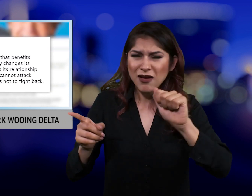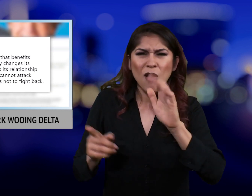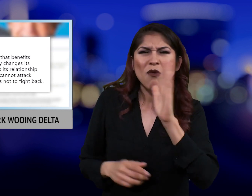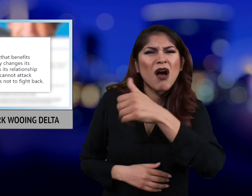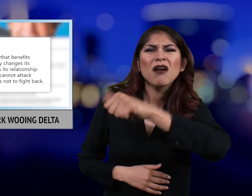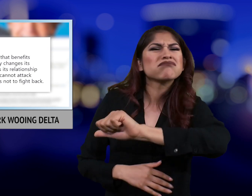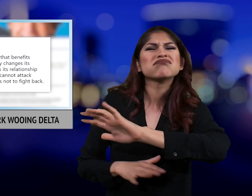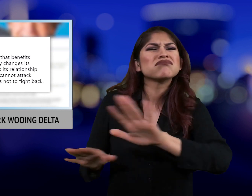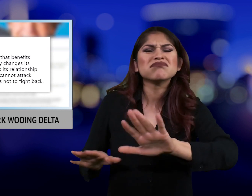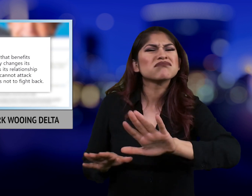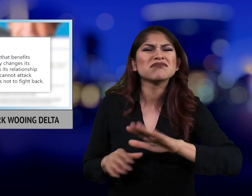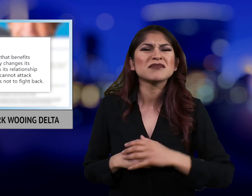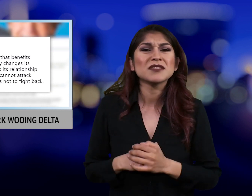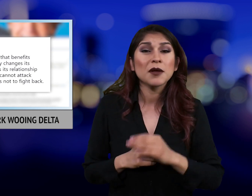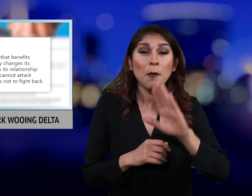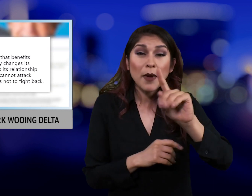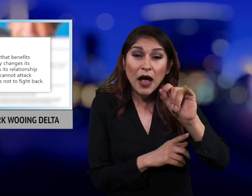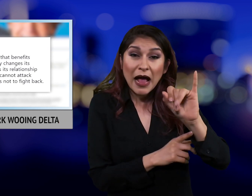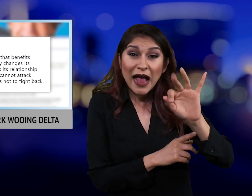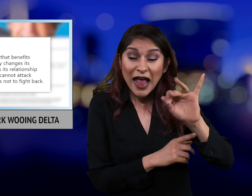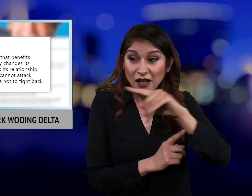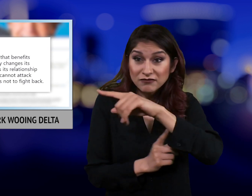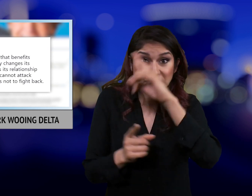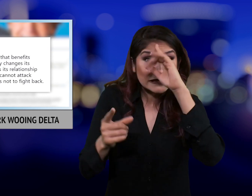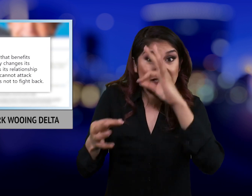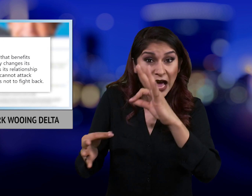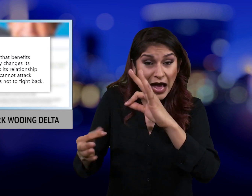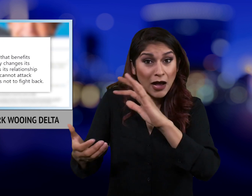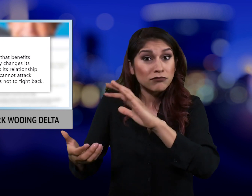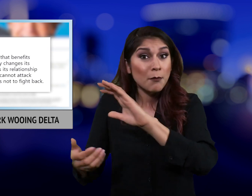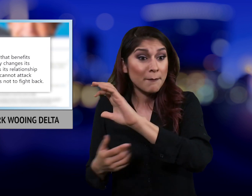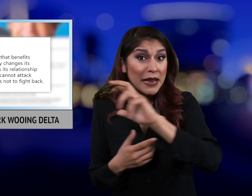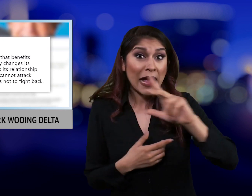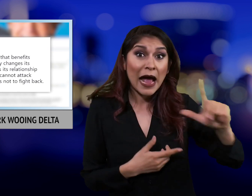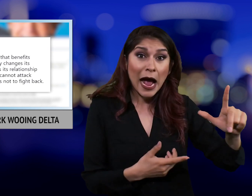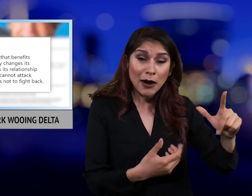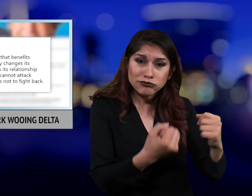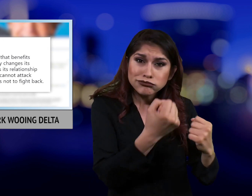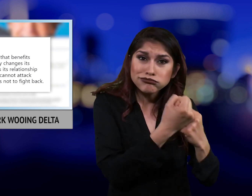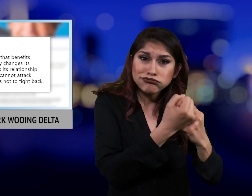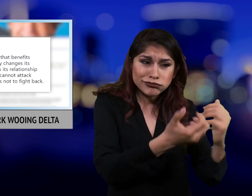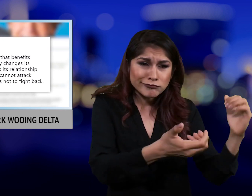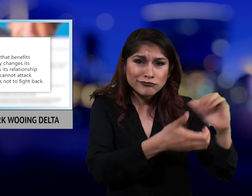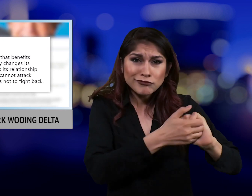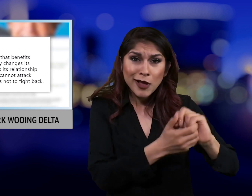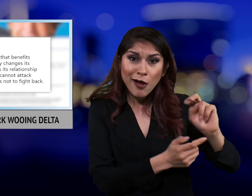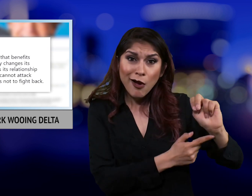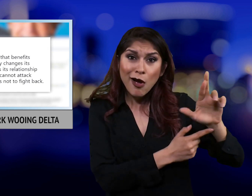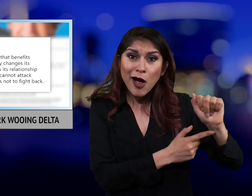Delta unless the company changes its position and fully reinstates its relationship with